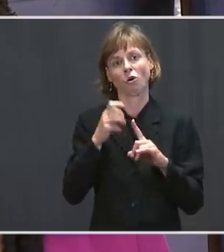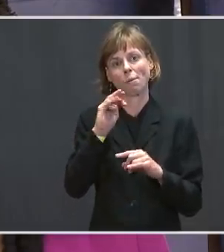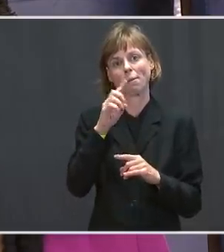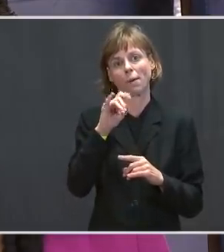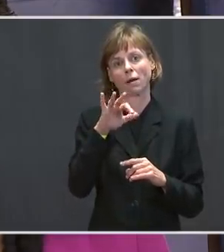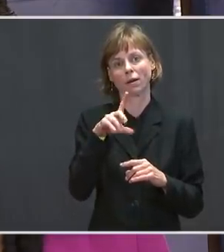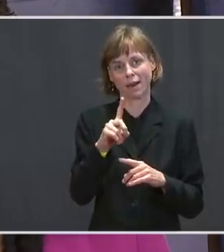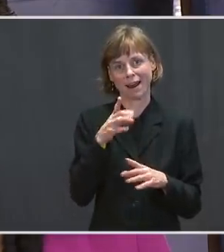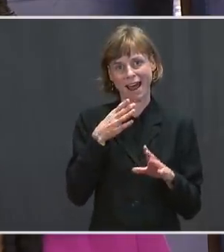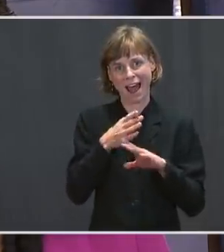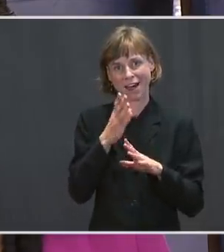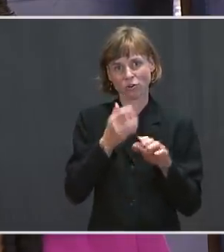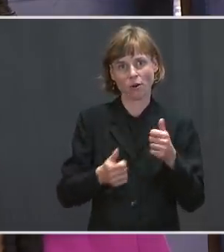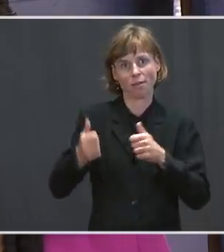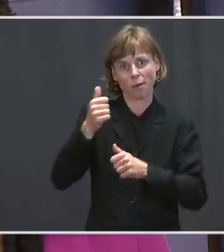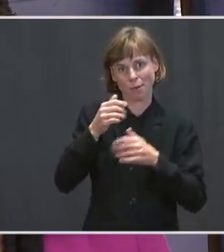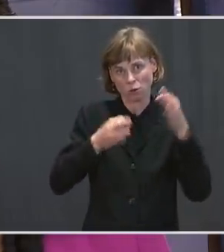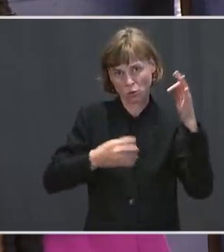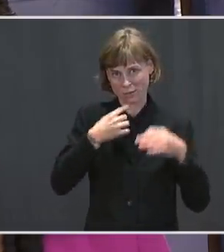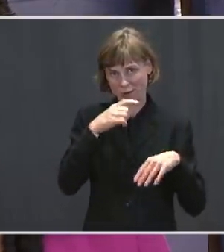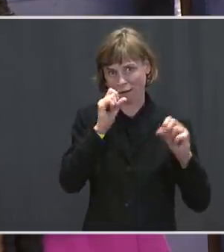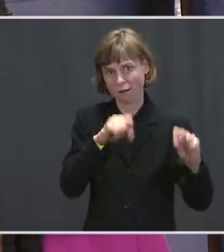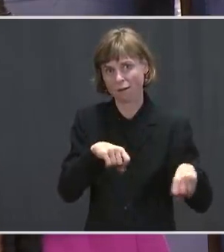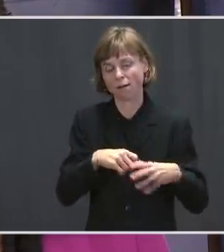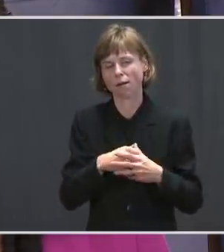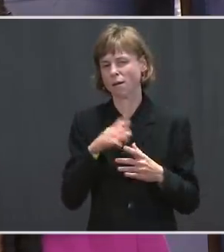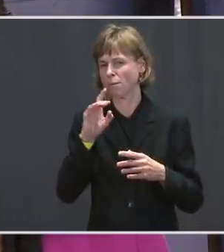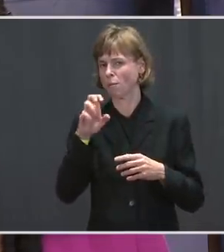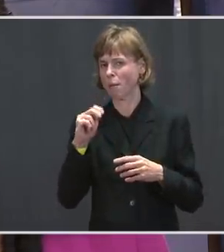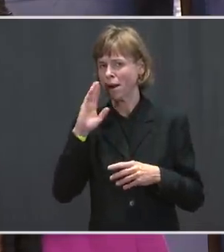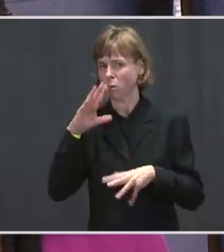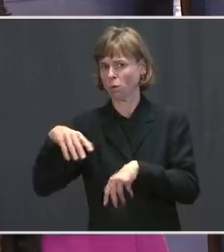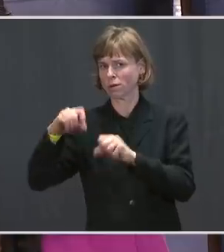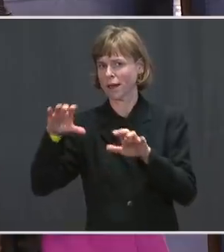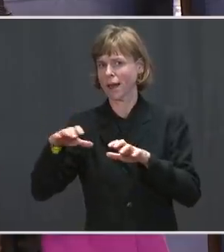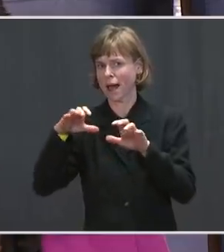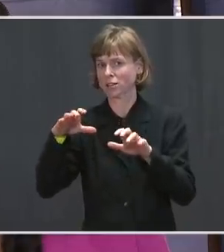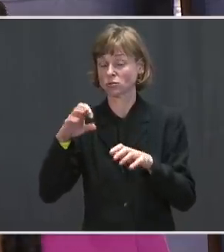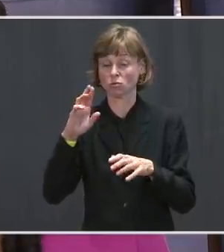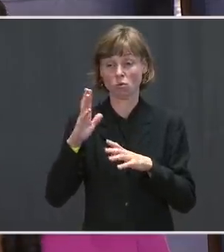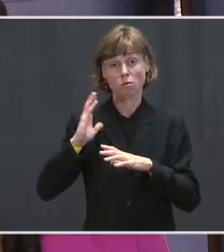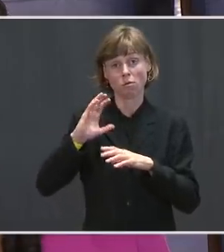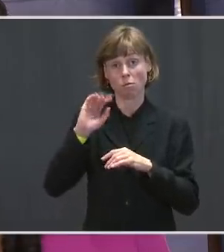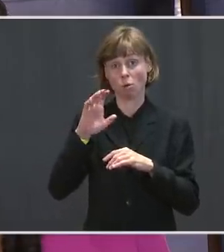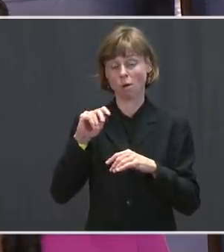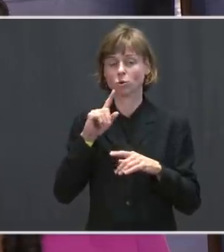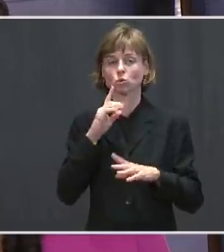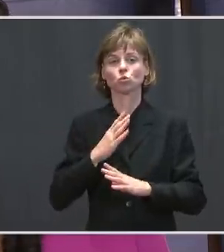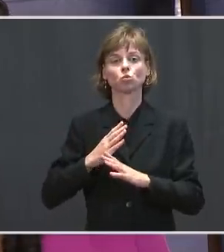Does the Biden administration plan to step in and take action as it's done under the Obama administration to prevent states from cutting Planned Parenthood